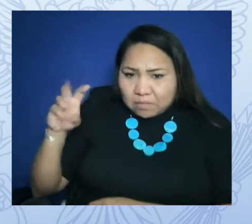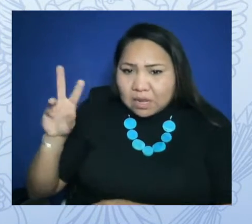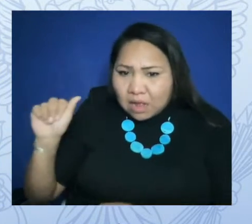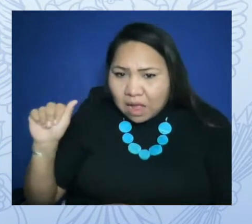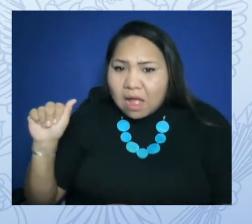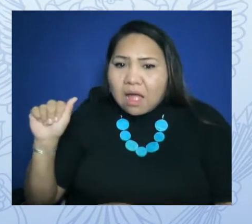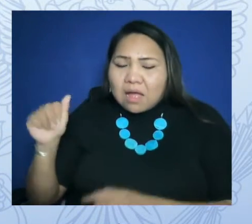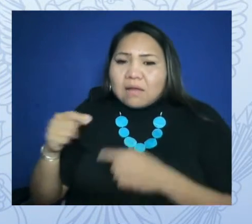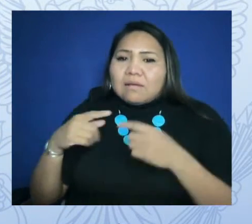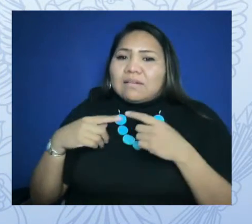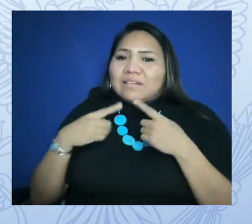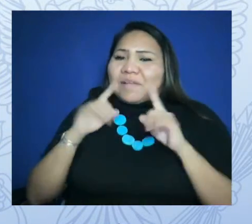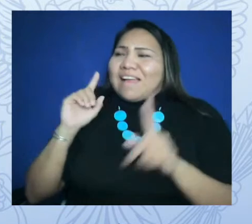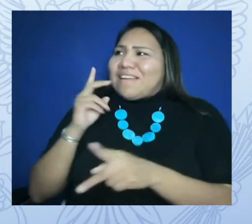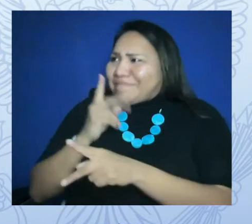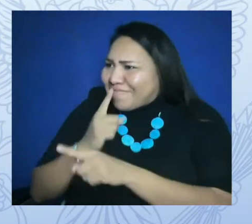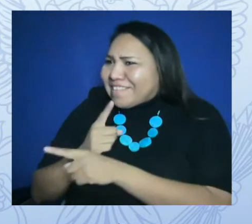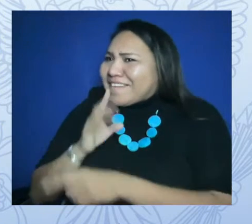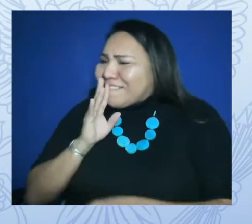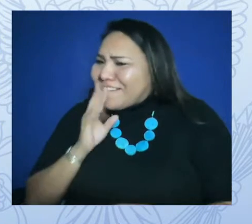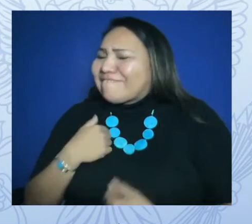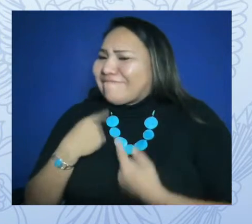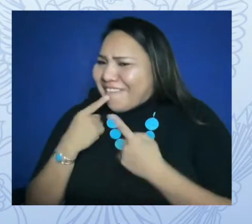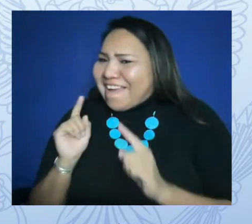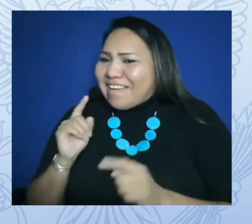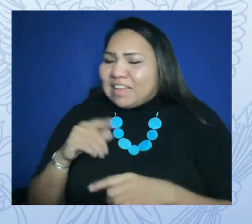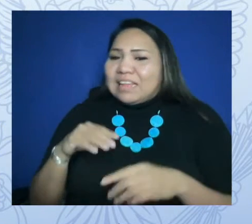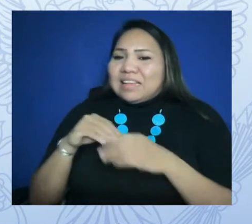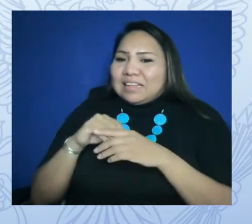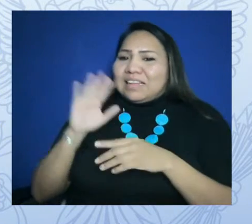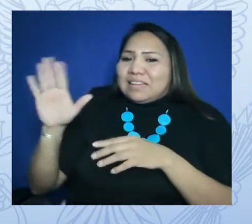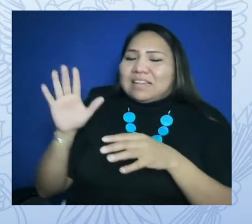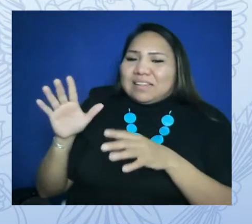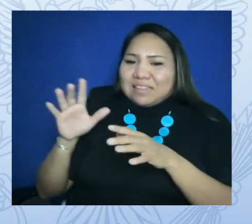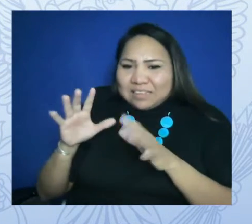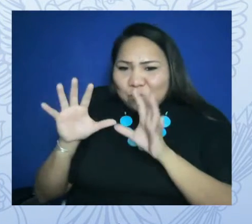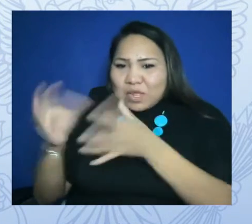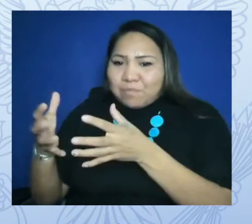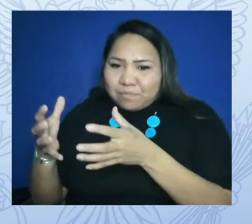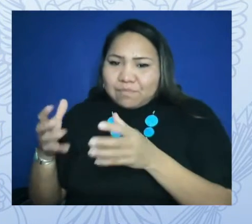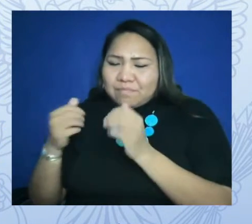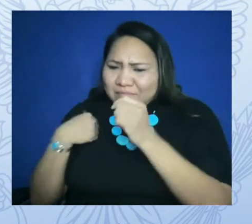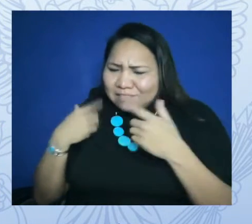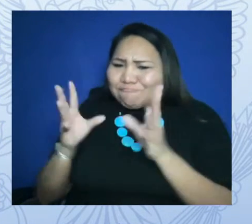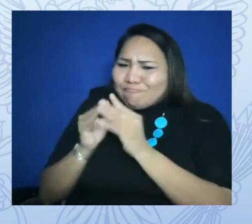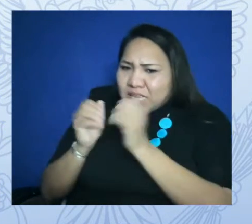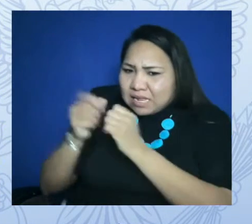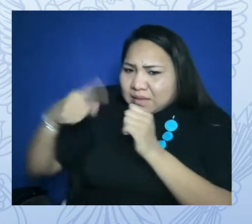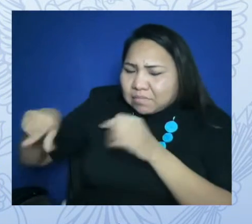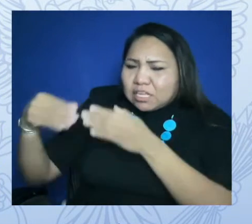And I've met with those leading the fight. Against cancer on the Tohono O'odham Nation